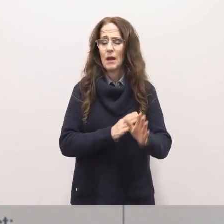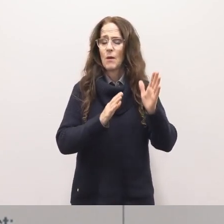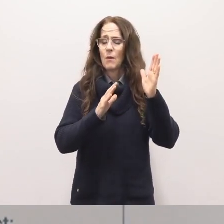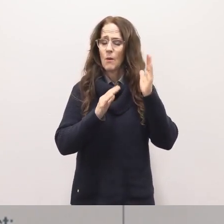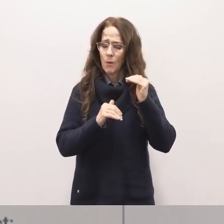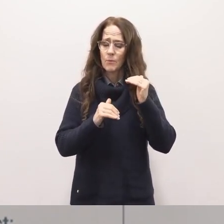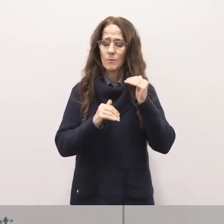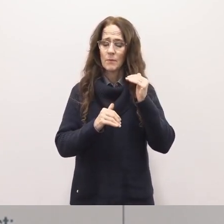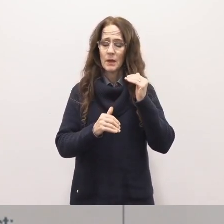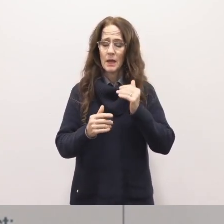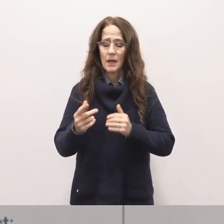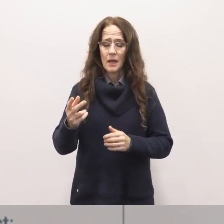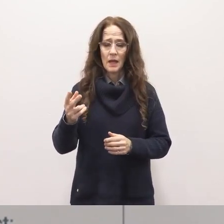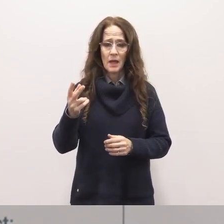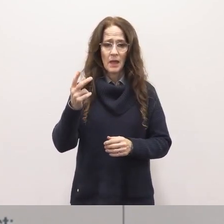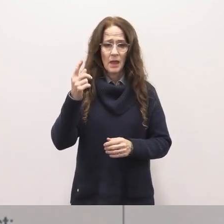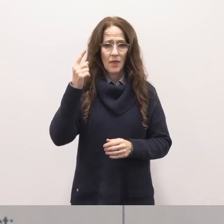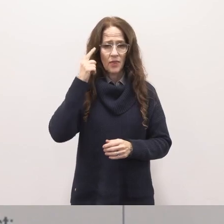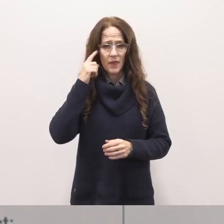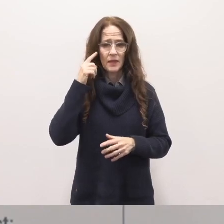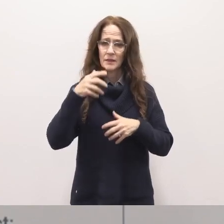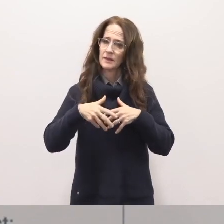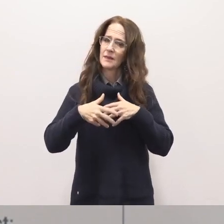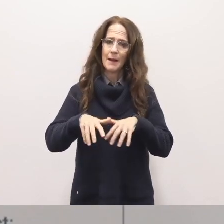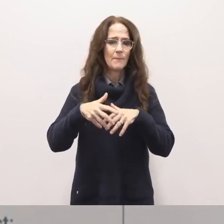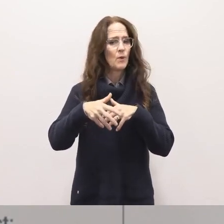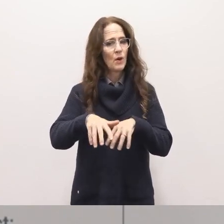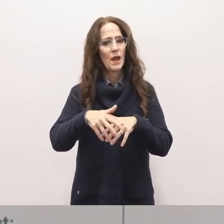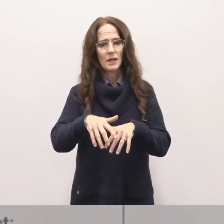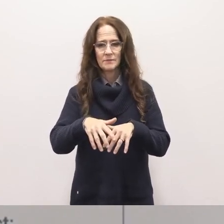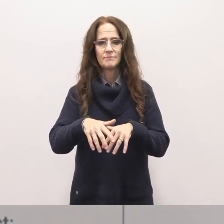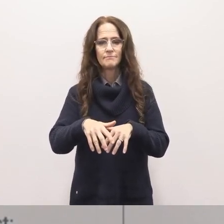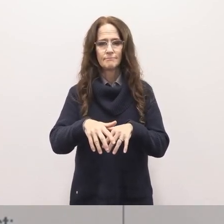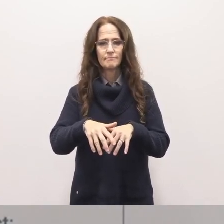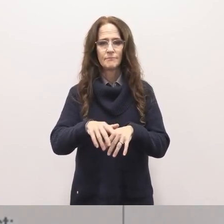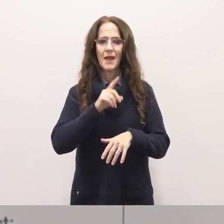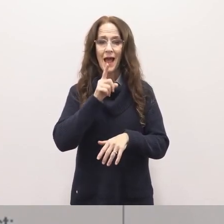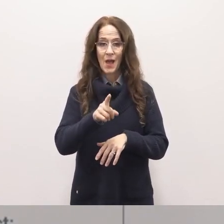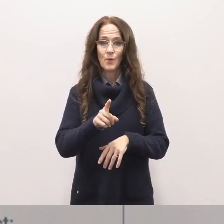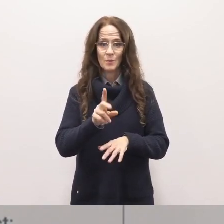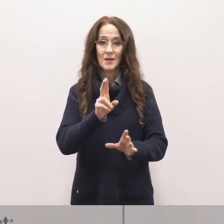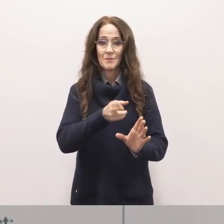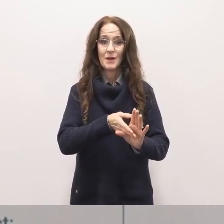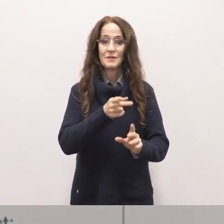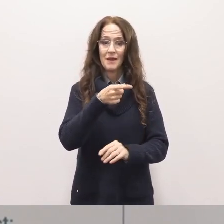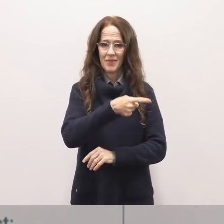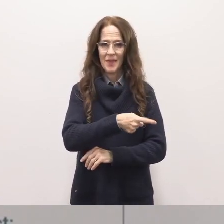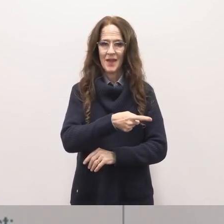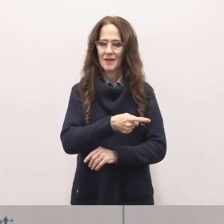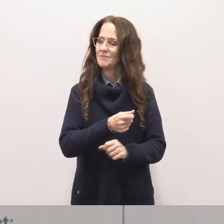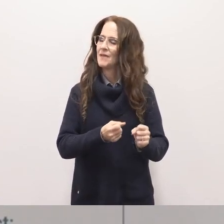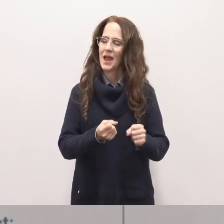I think that the Martin Luther King parade that I will certainly be participating in, as I do every year,